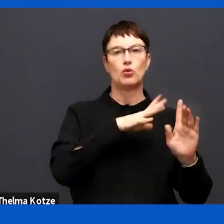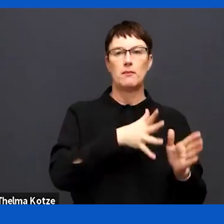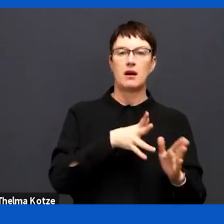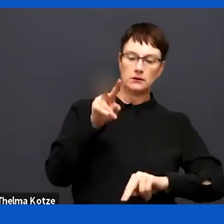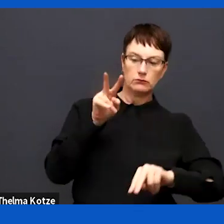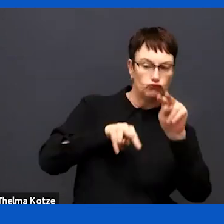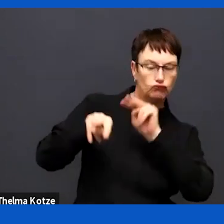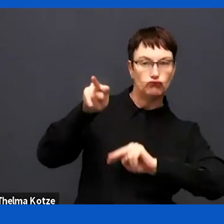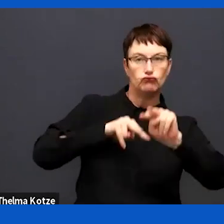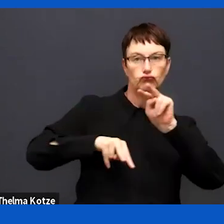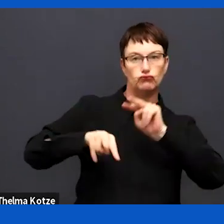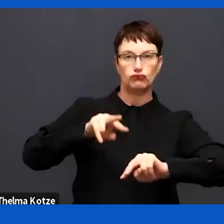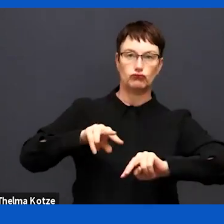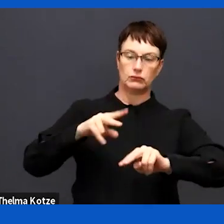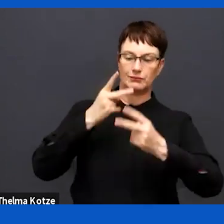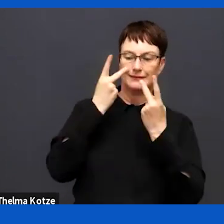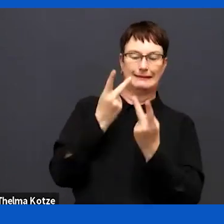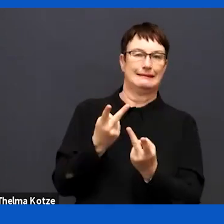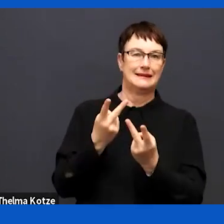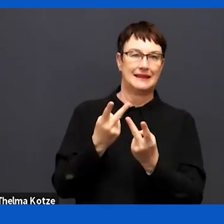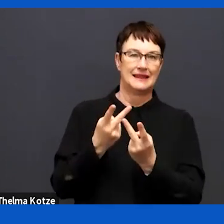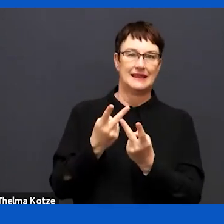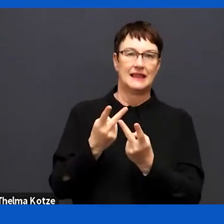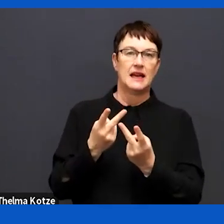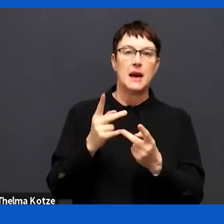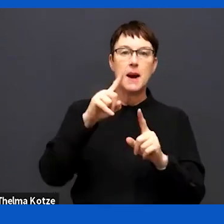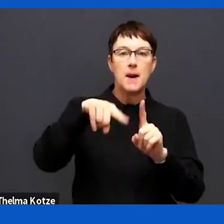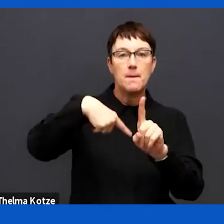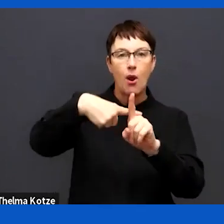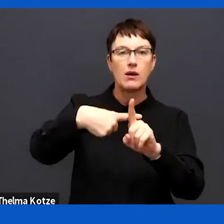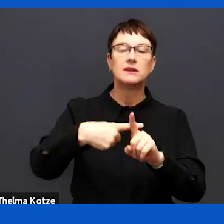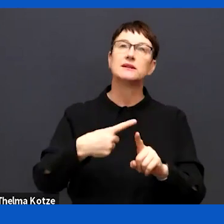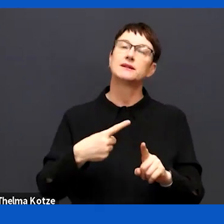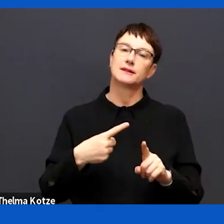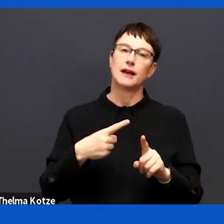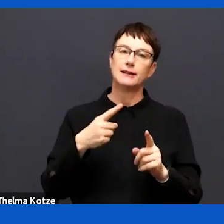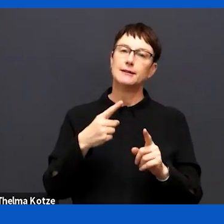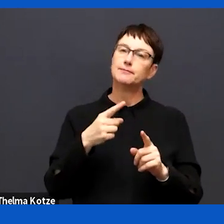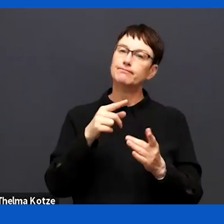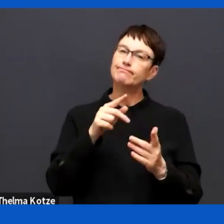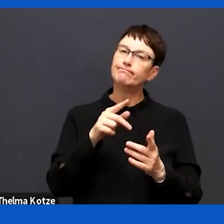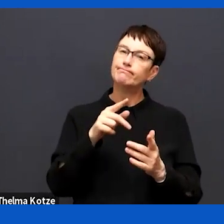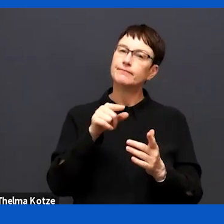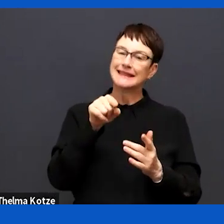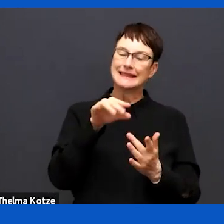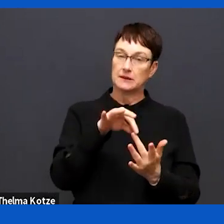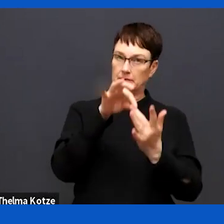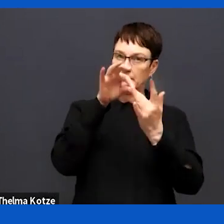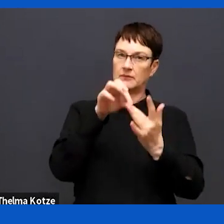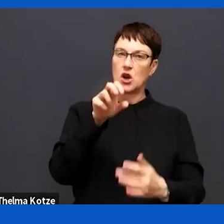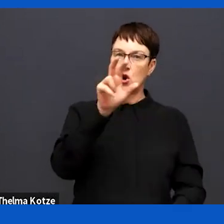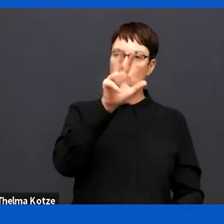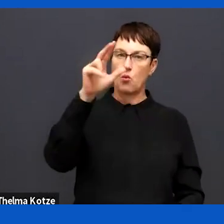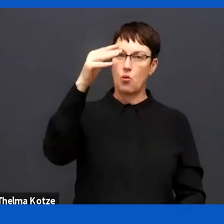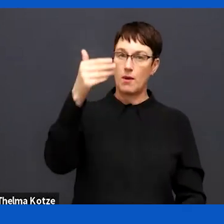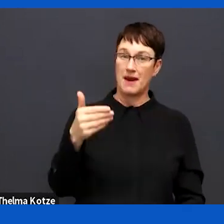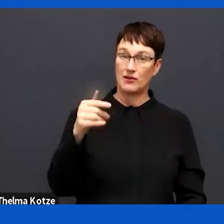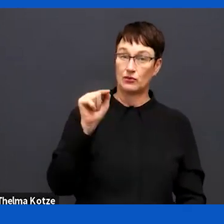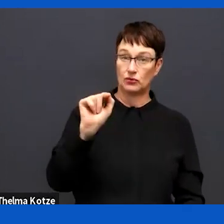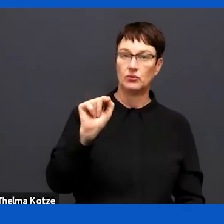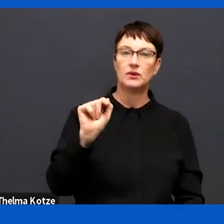add something that is risk to early user. Because if we start to support user with accessibility